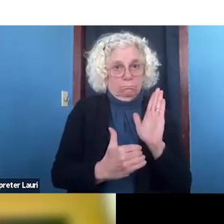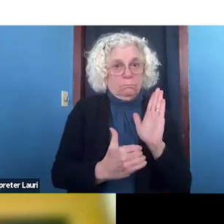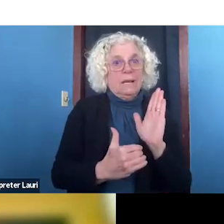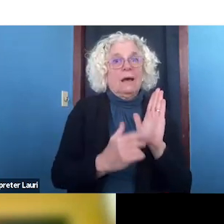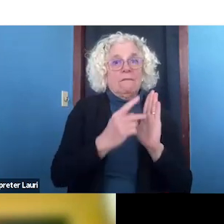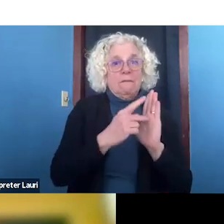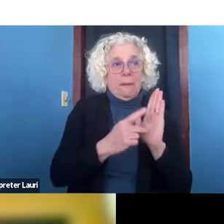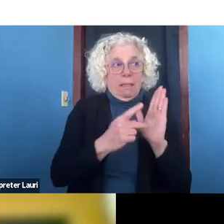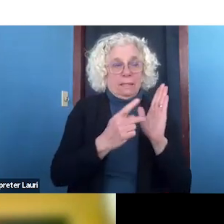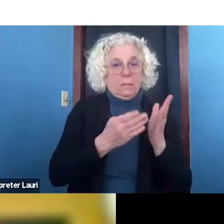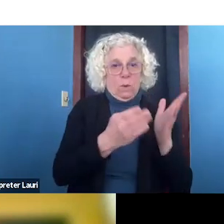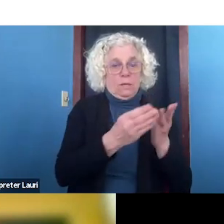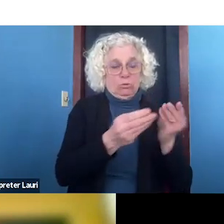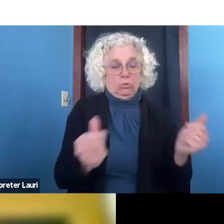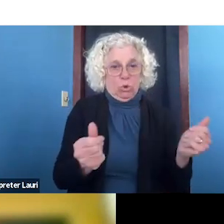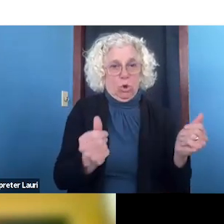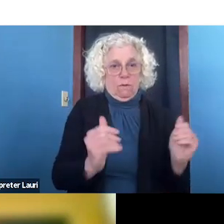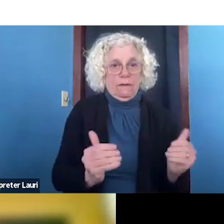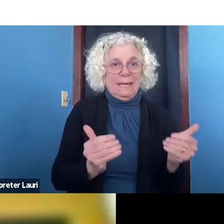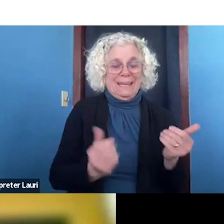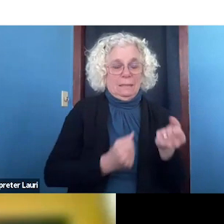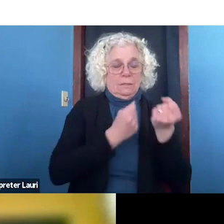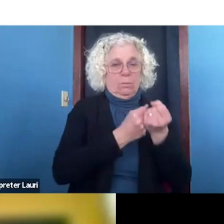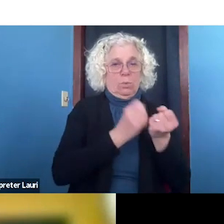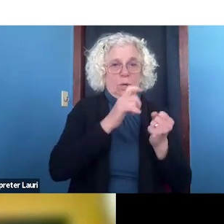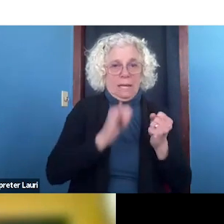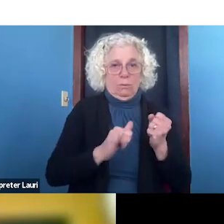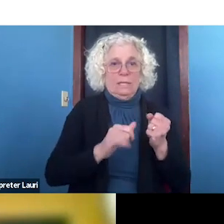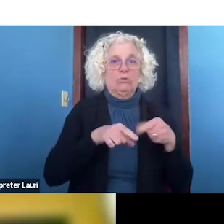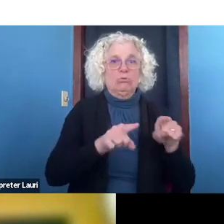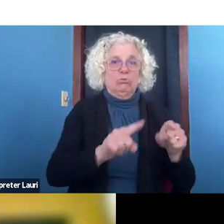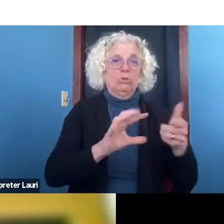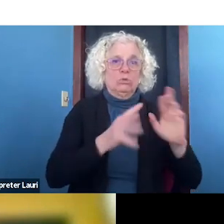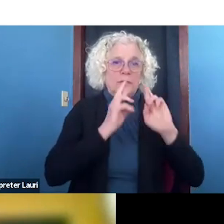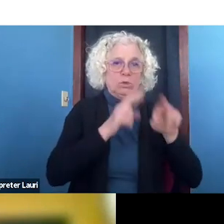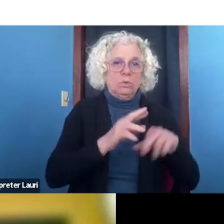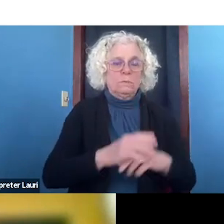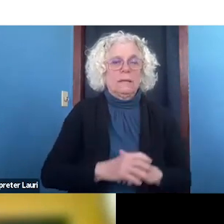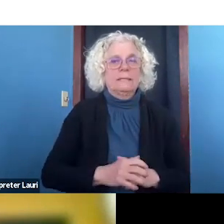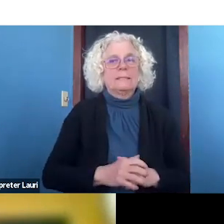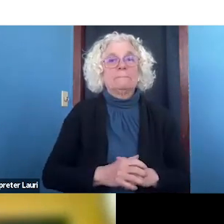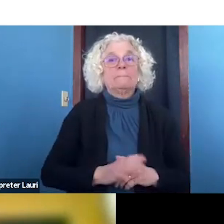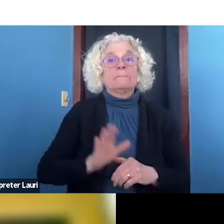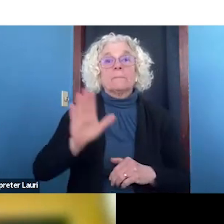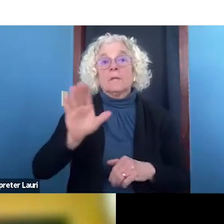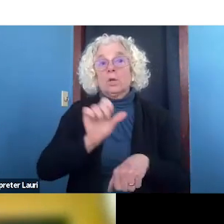to advance equity in crisis Response. Additionally, her work with the National Association